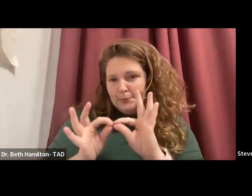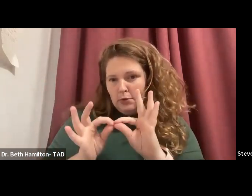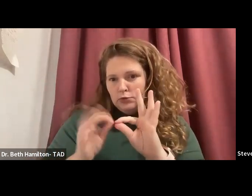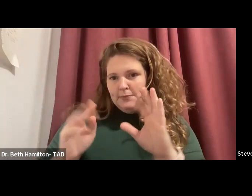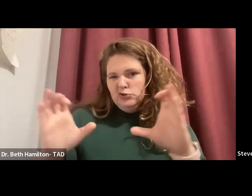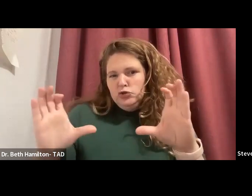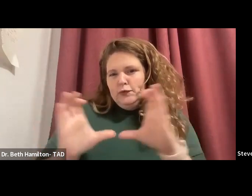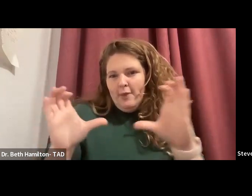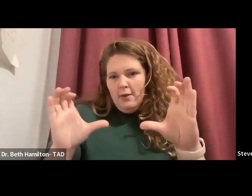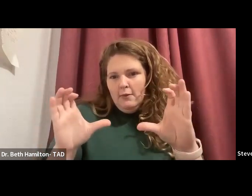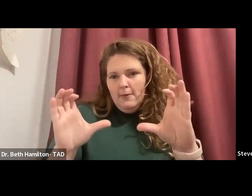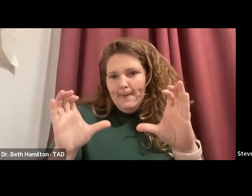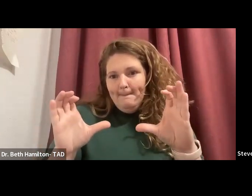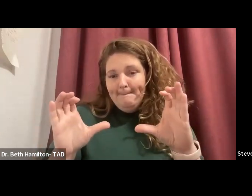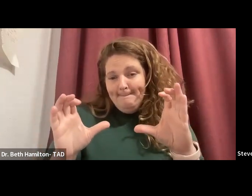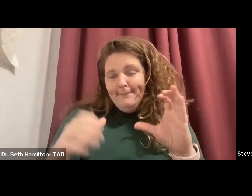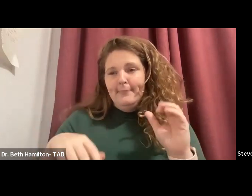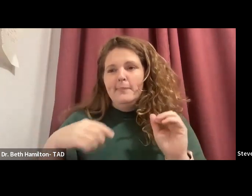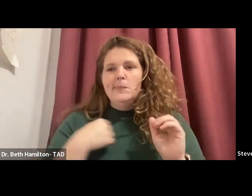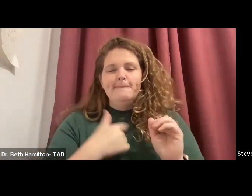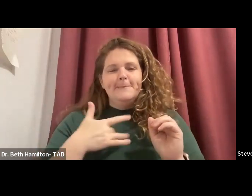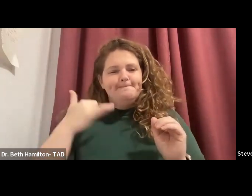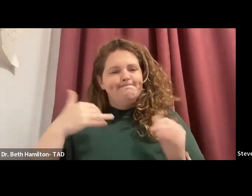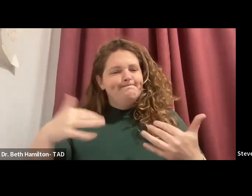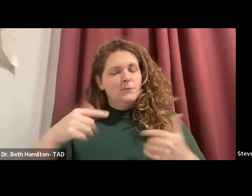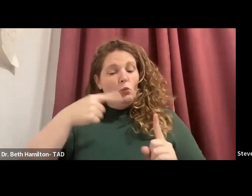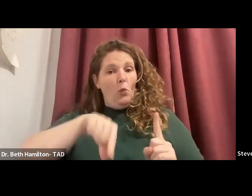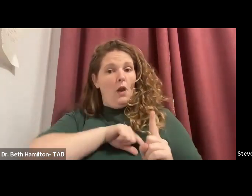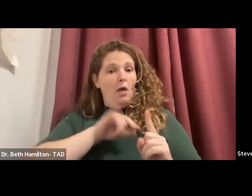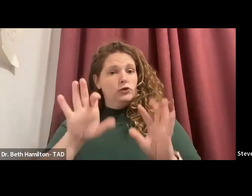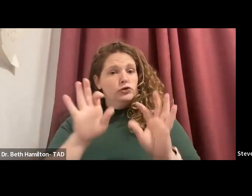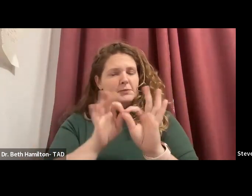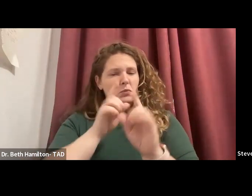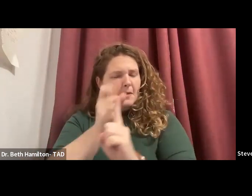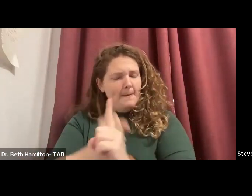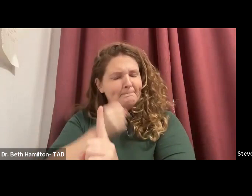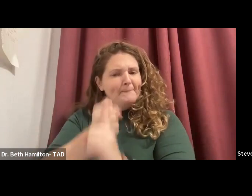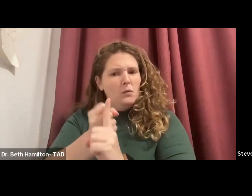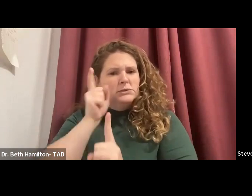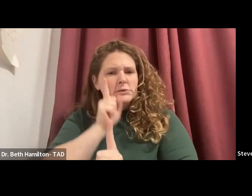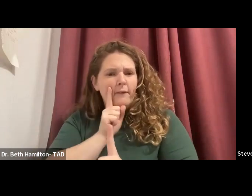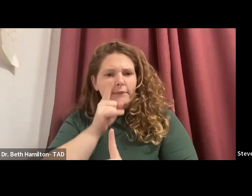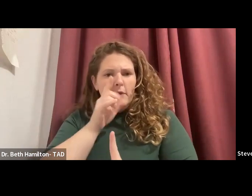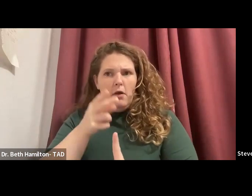then we also, TAD for a long time, has wanted to set